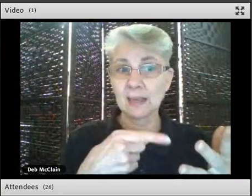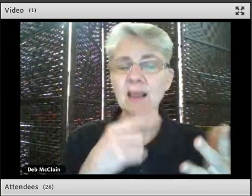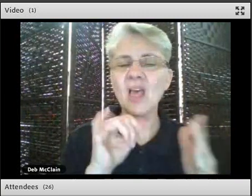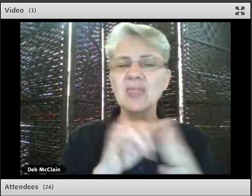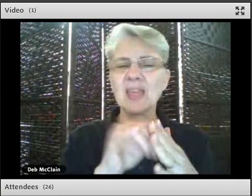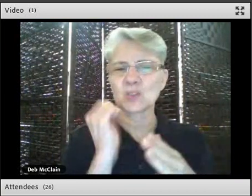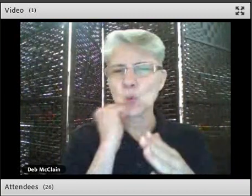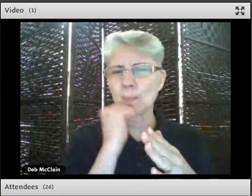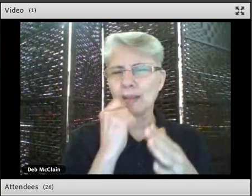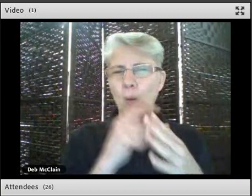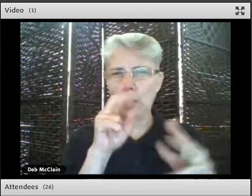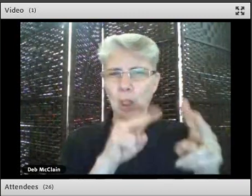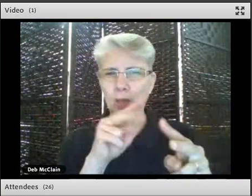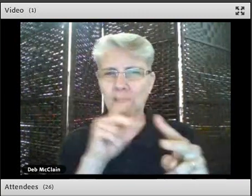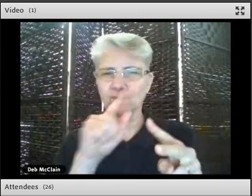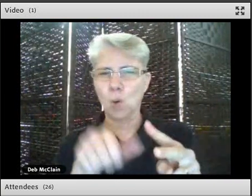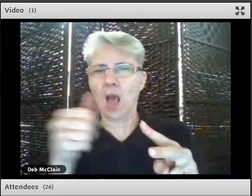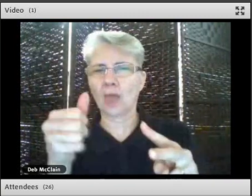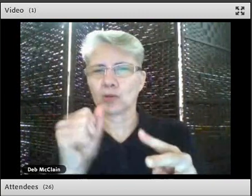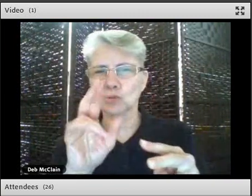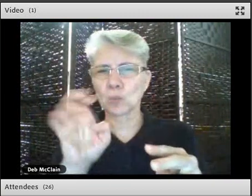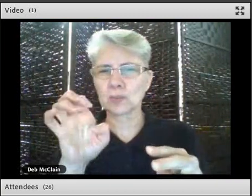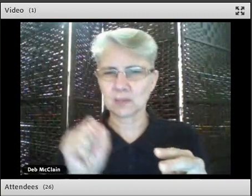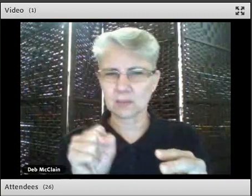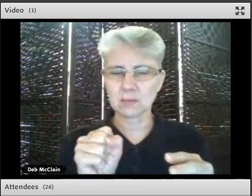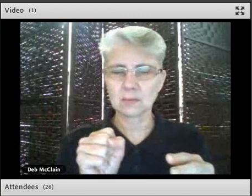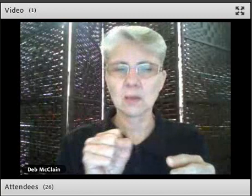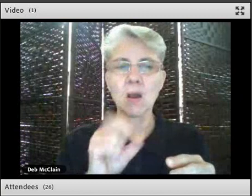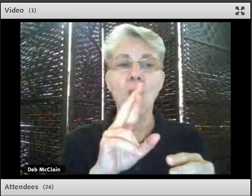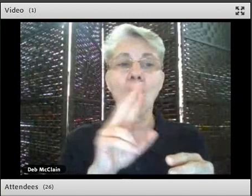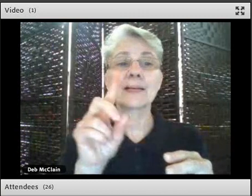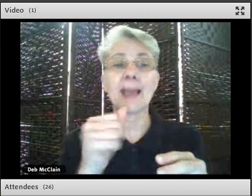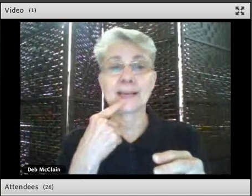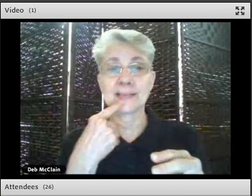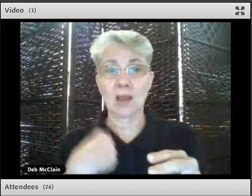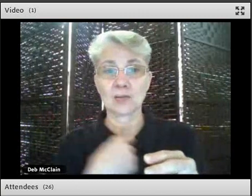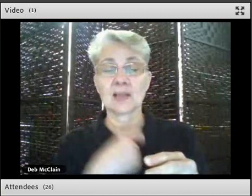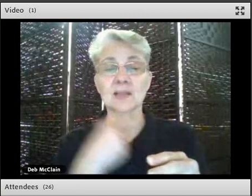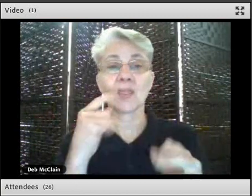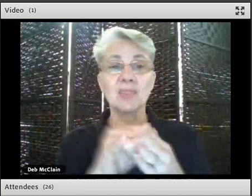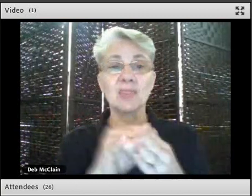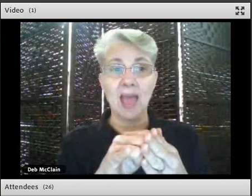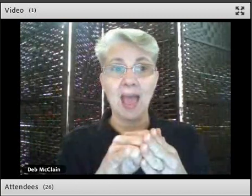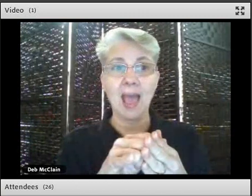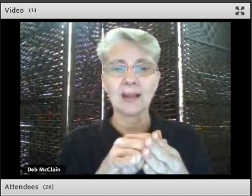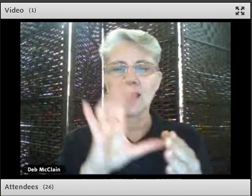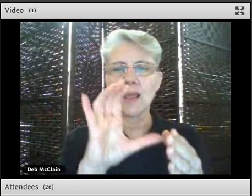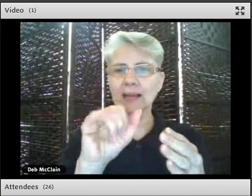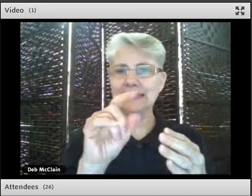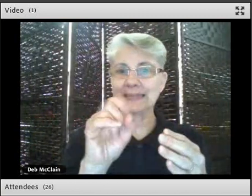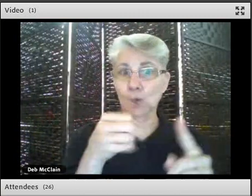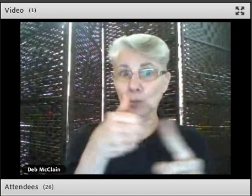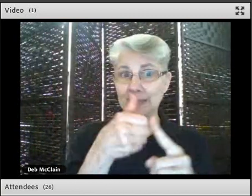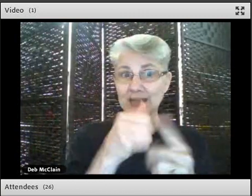is part of the resource itself, so we can use that as necessary and we don't have to worry too much